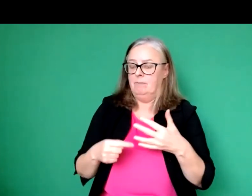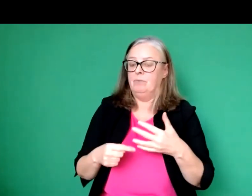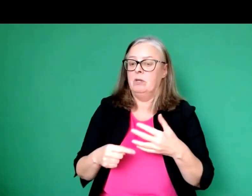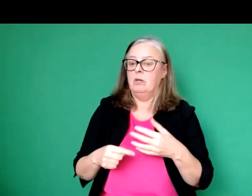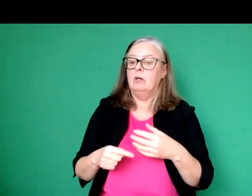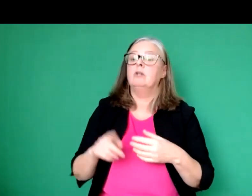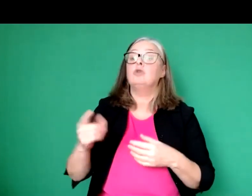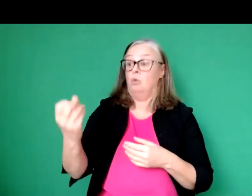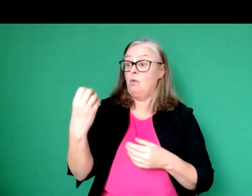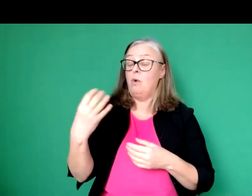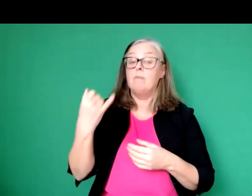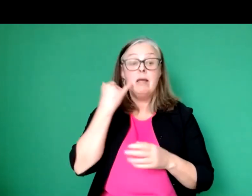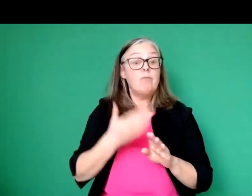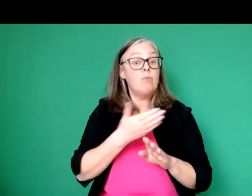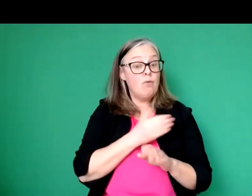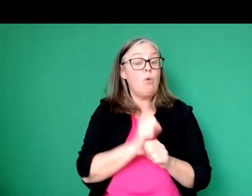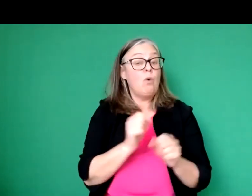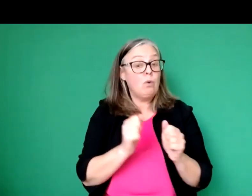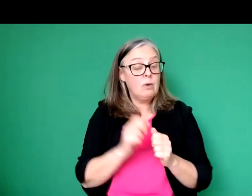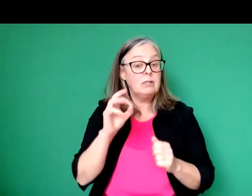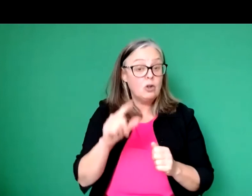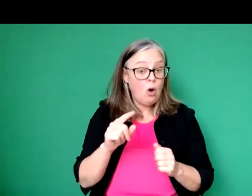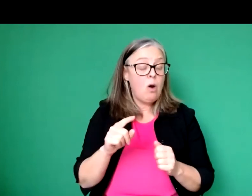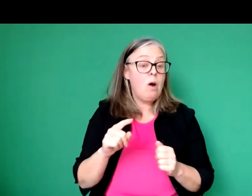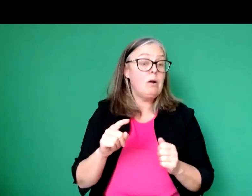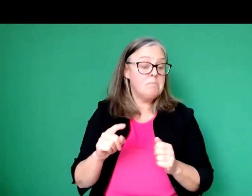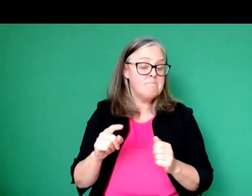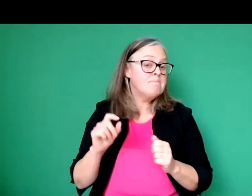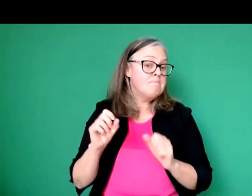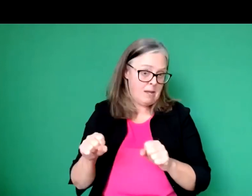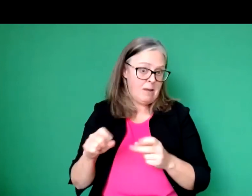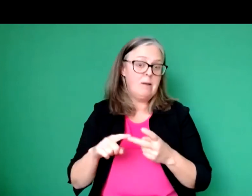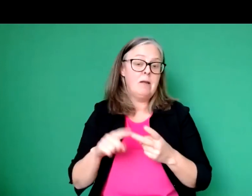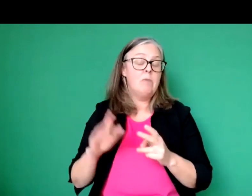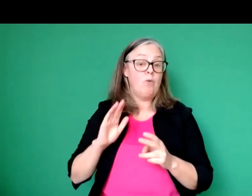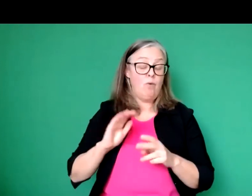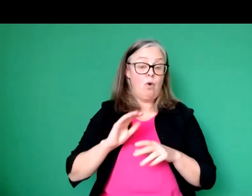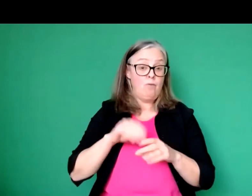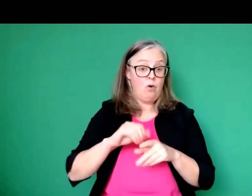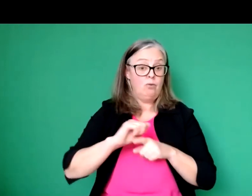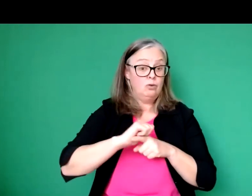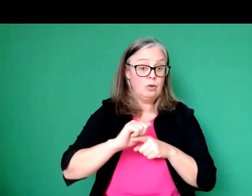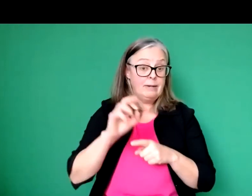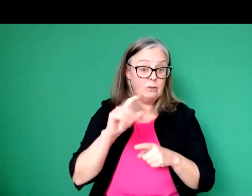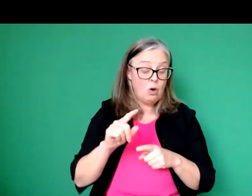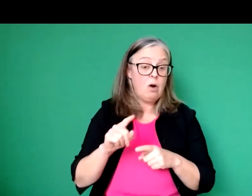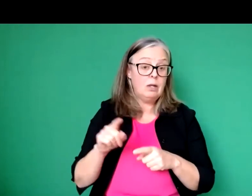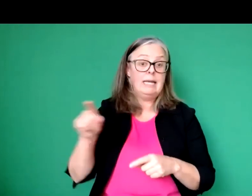previously i had ever gone through training with dogs previously um he felt that i would have the